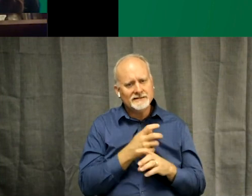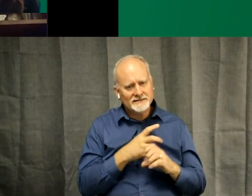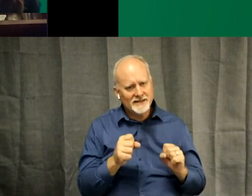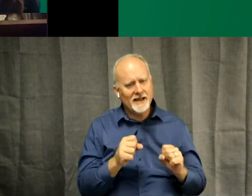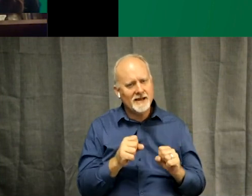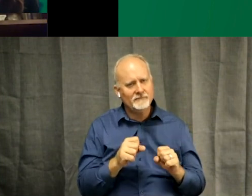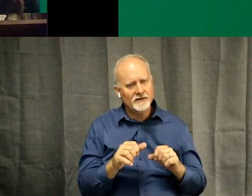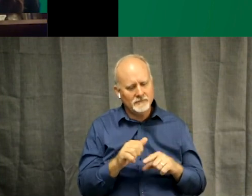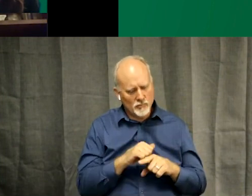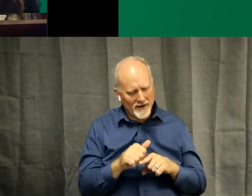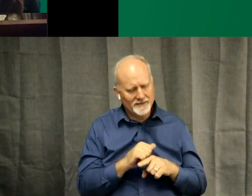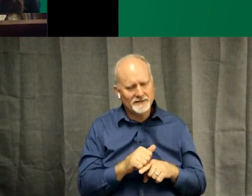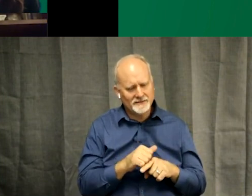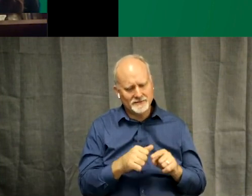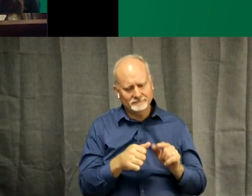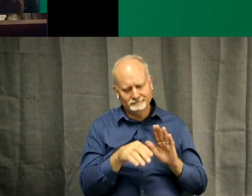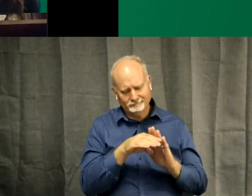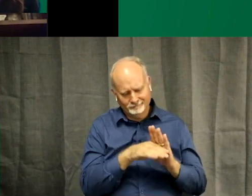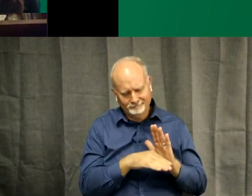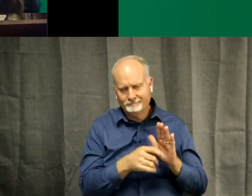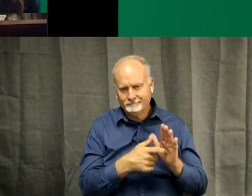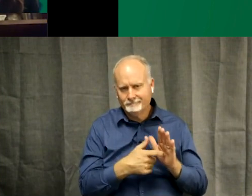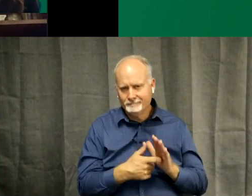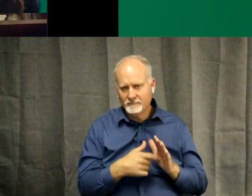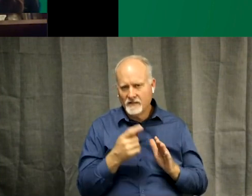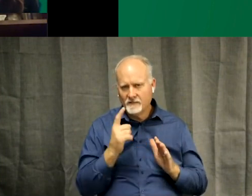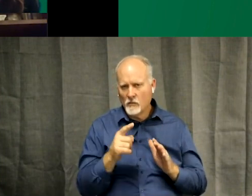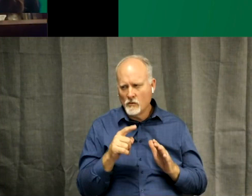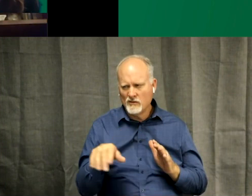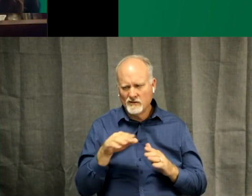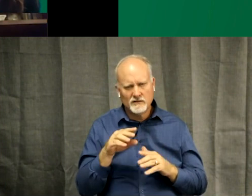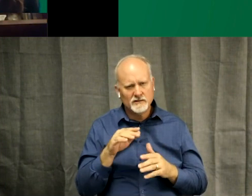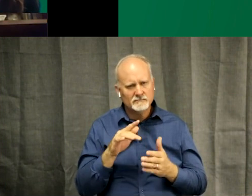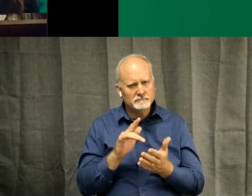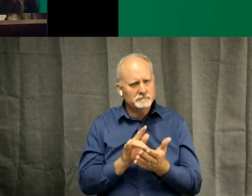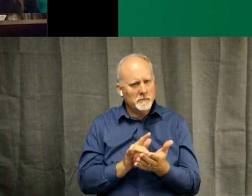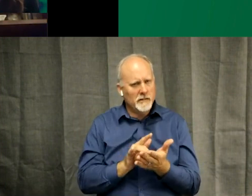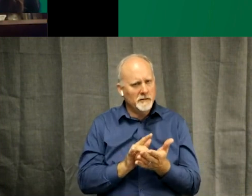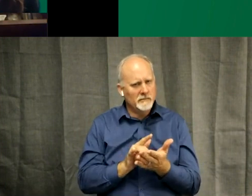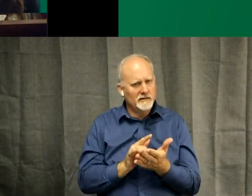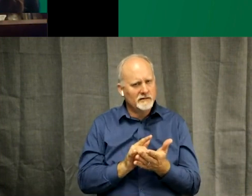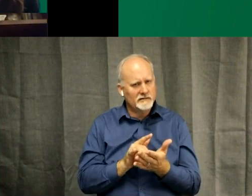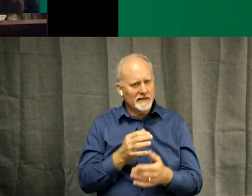protocols advised by uab were renowned medical and public health experts we will also continue